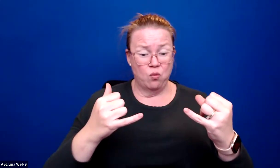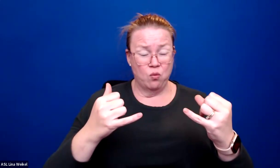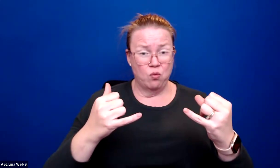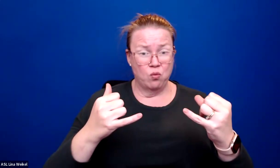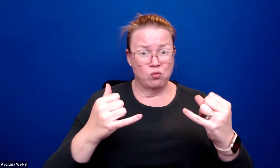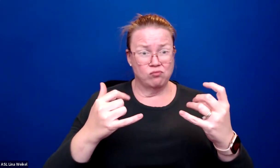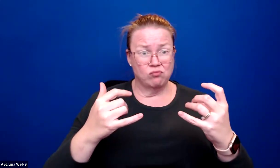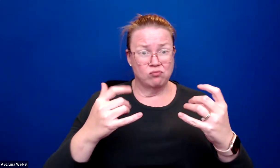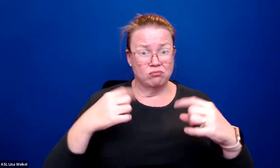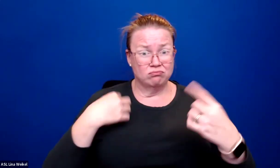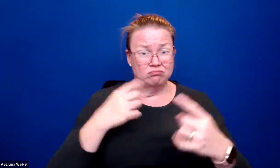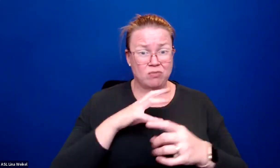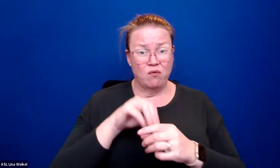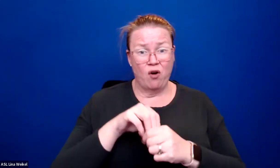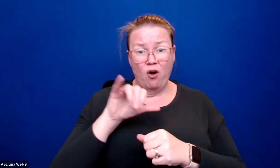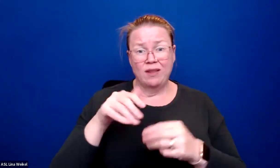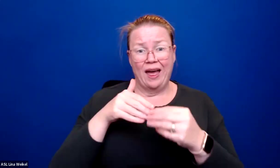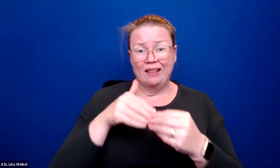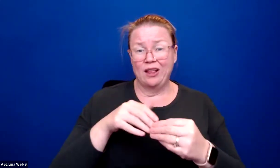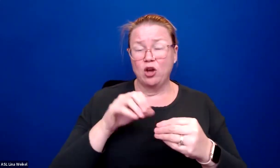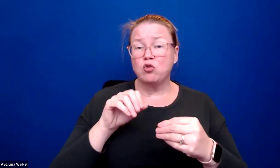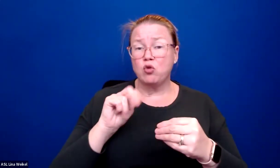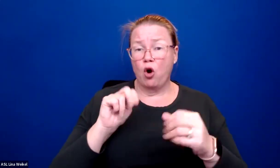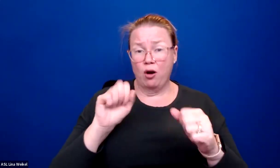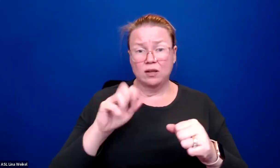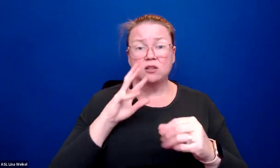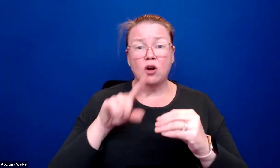Elissa w/ APRIL: been part of that lead on that could maybe talk about that a little bit.